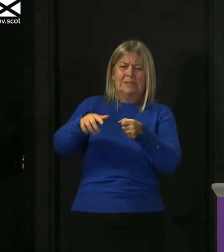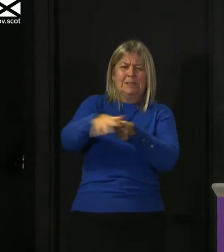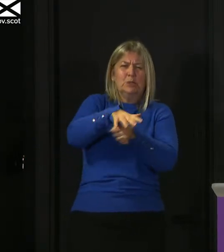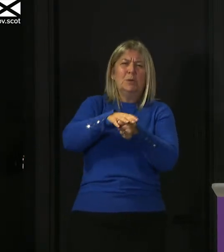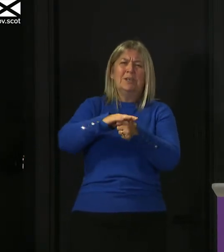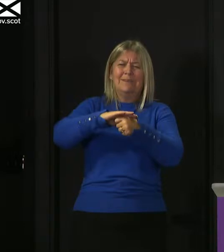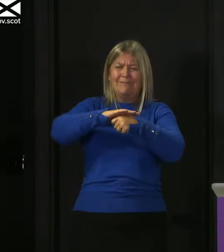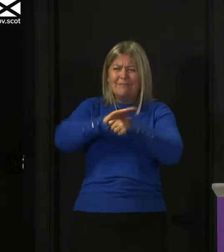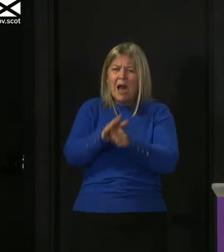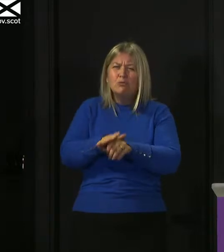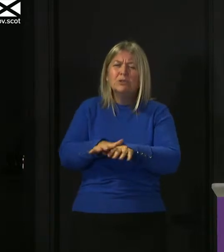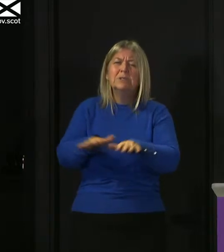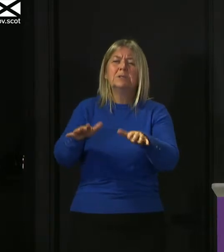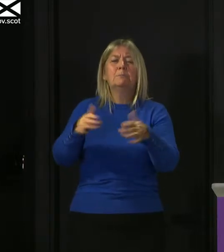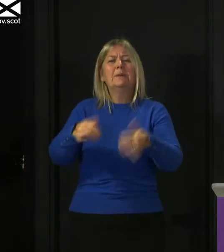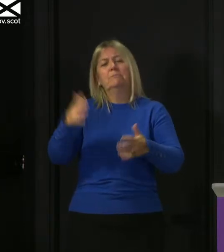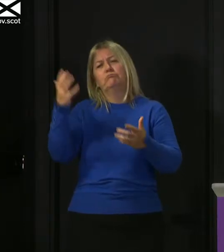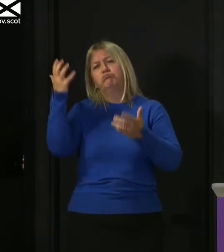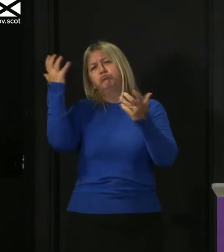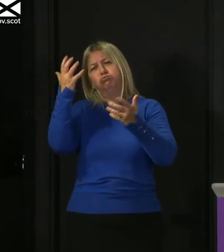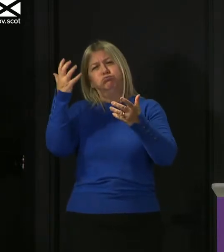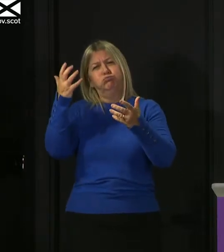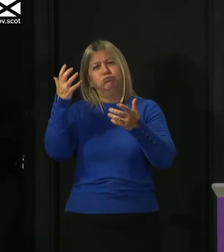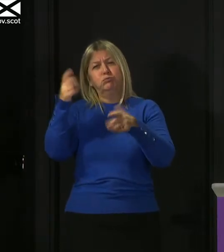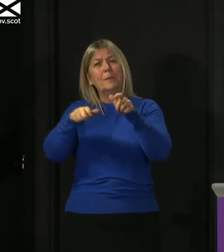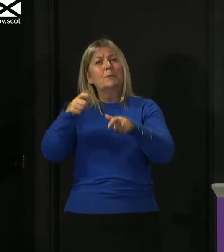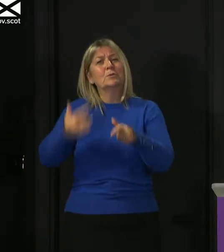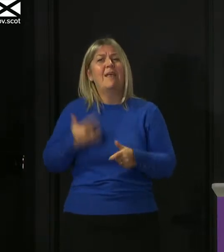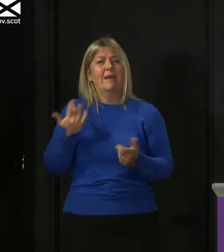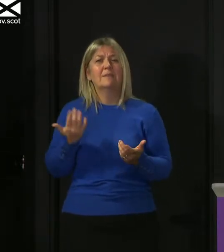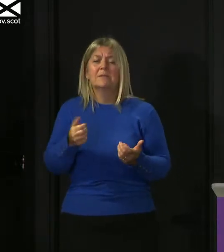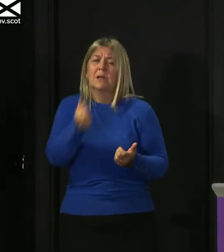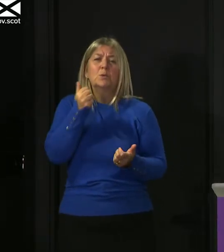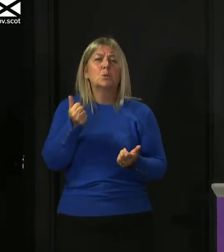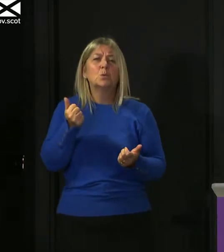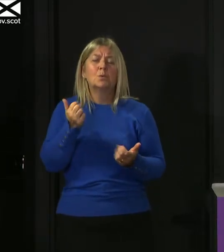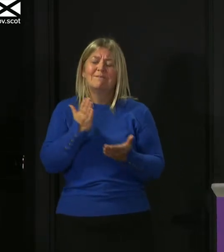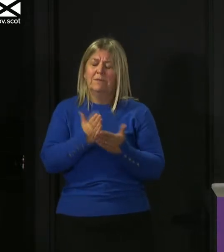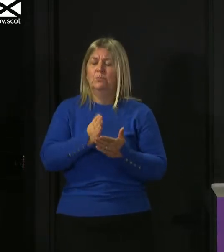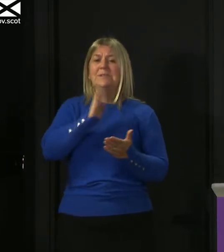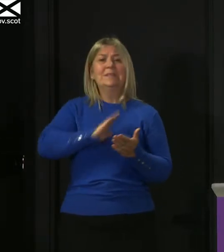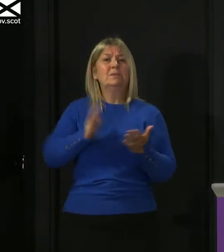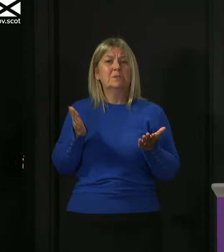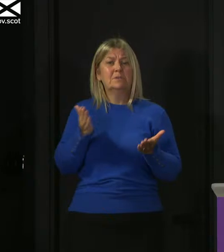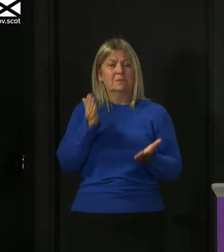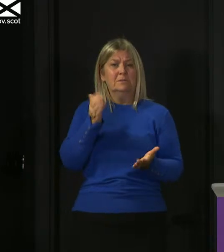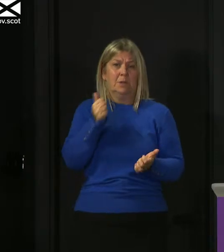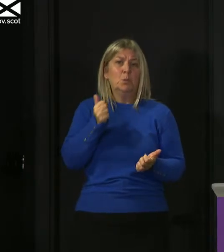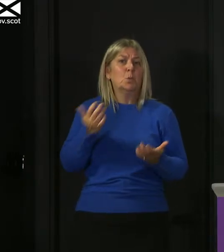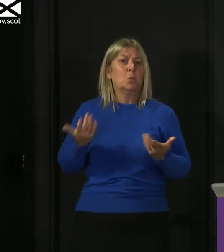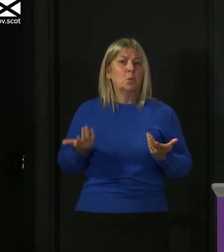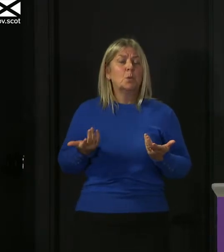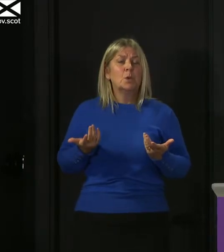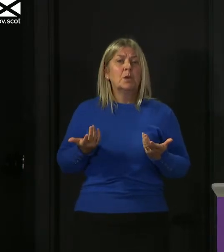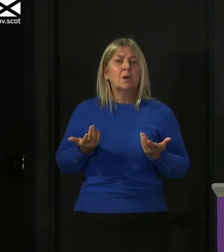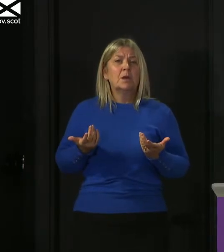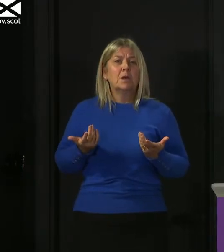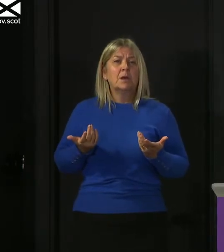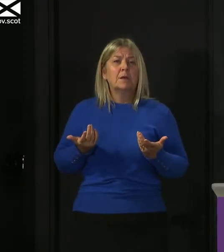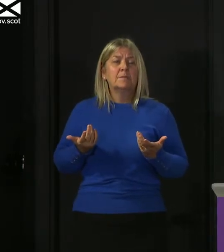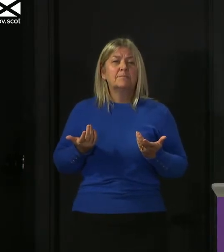deal with that. So these are issues that we take very seriously and, you know, I keep coming back